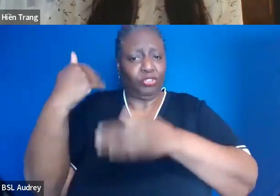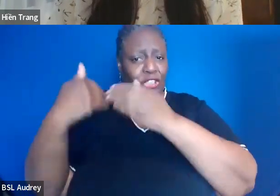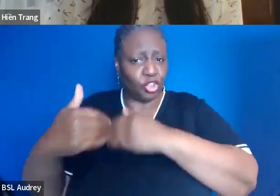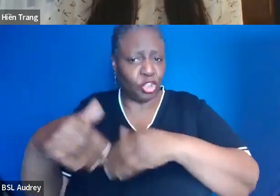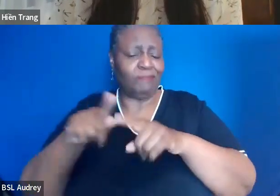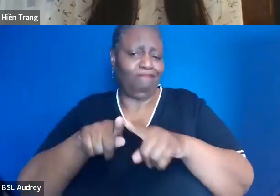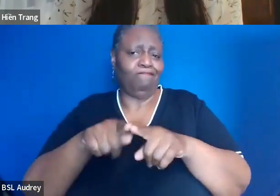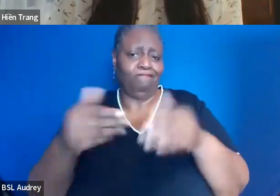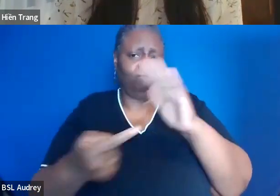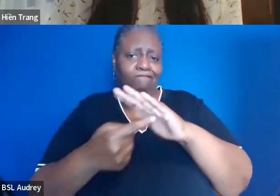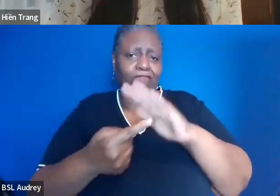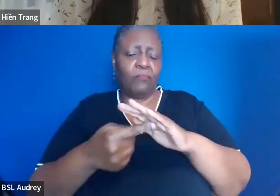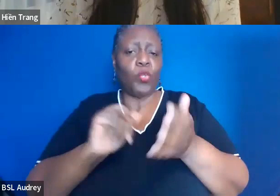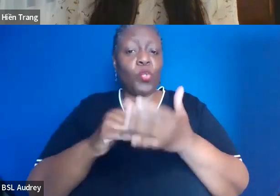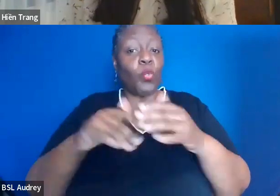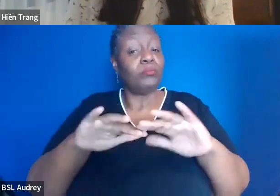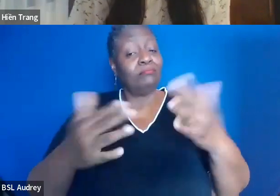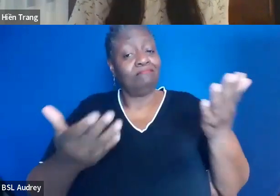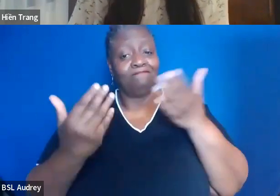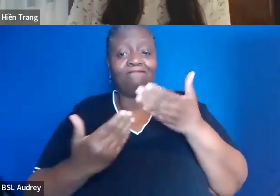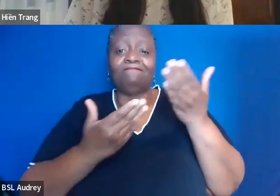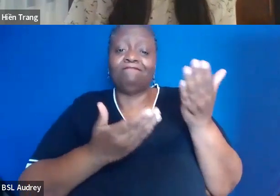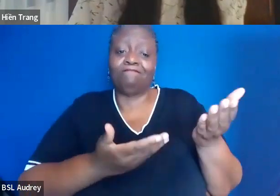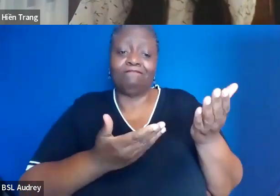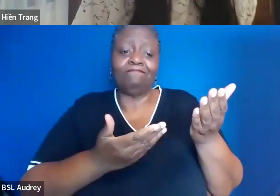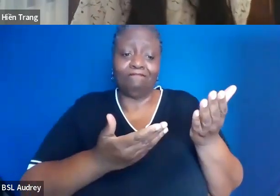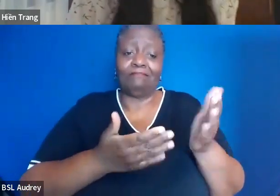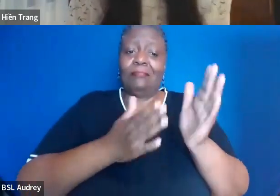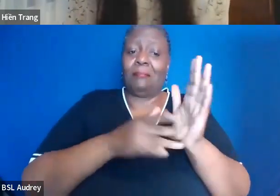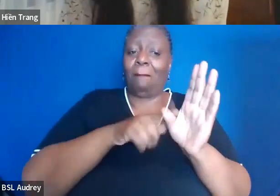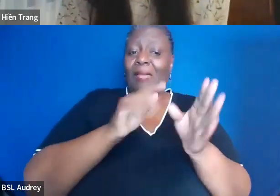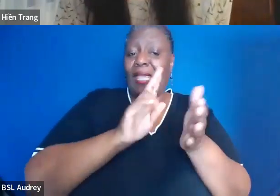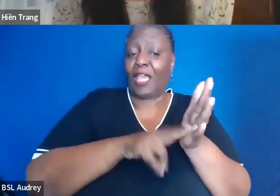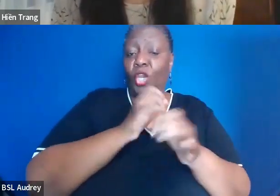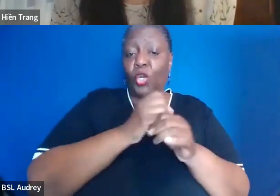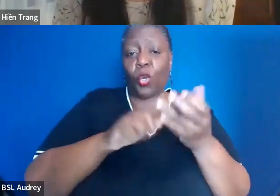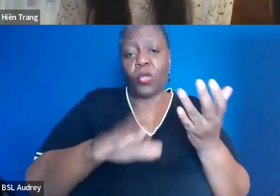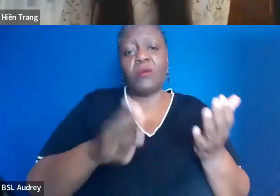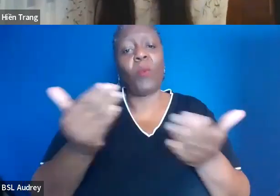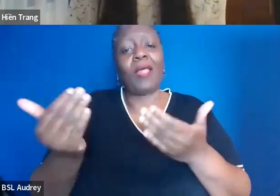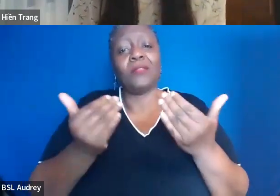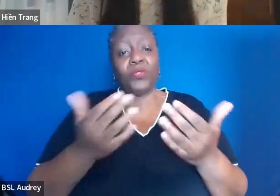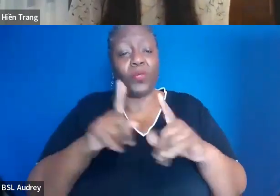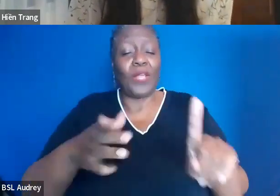so without further ado uh Mỹ Ngọc we welcome you to this launch and we'd love to hear your poetry